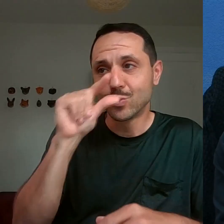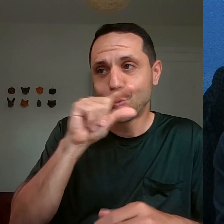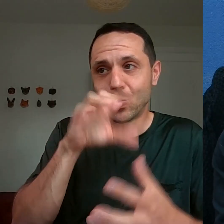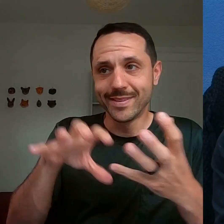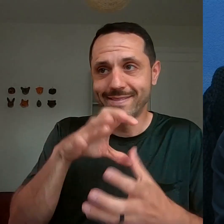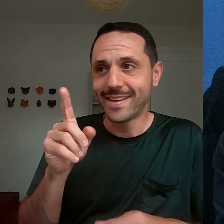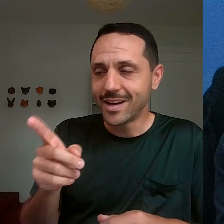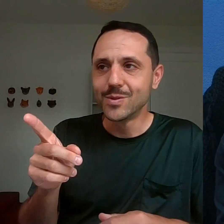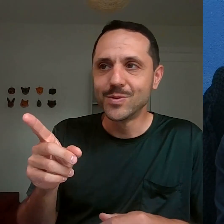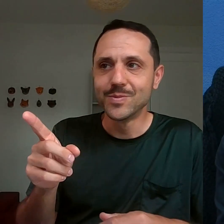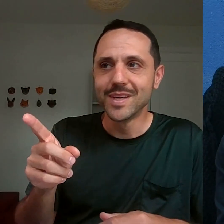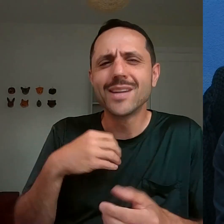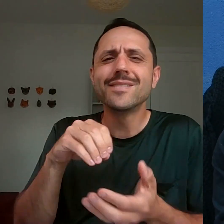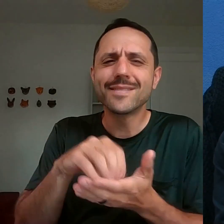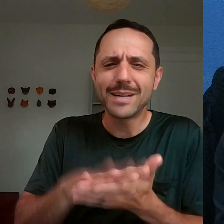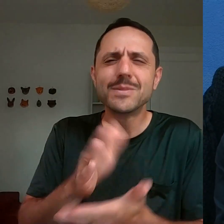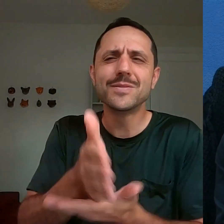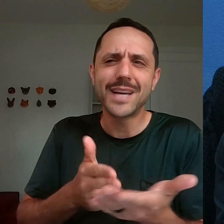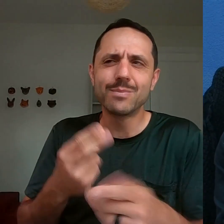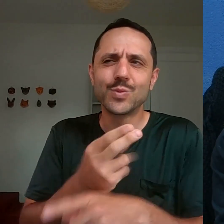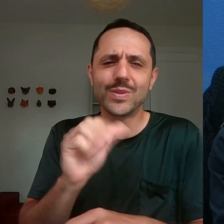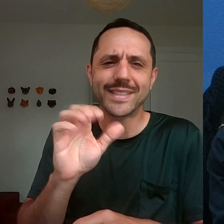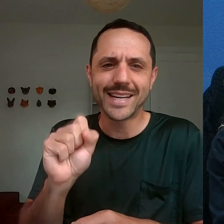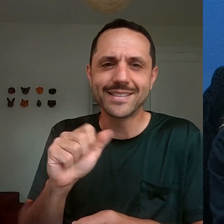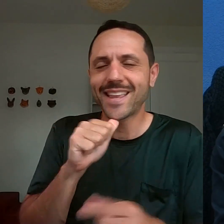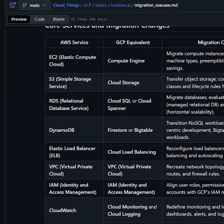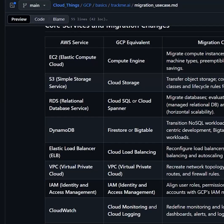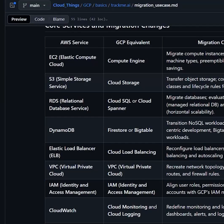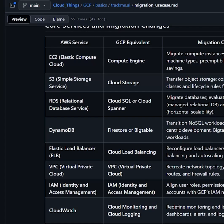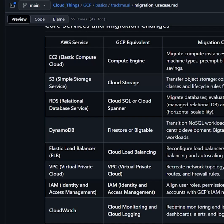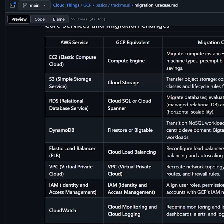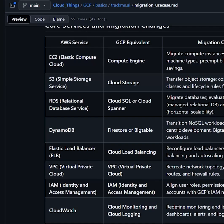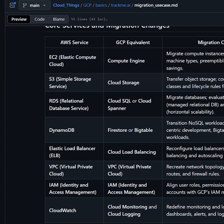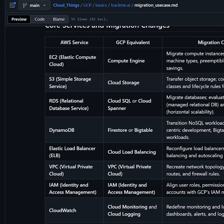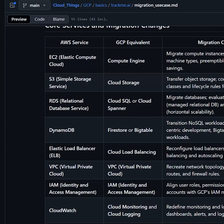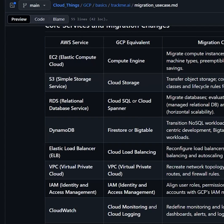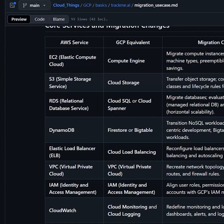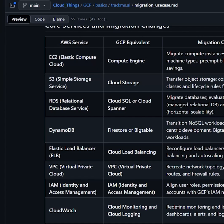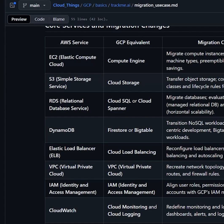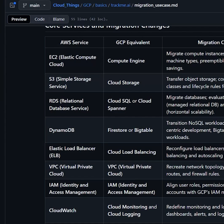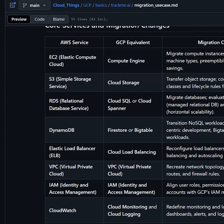So I’m focused on Google Cloud. I was documenting some use cases, I wanted to set up my structure of,